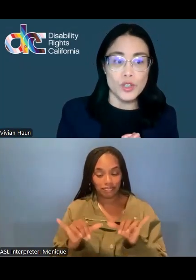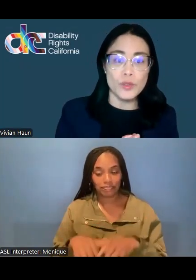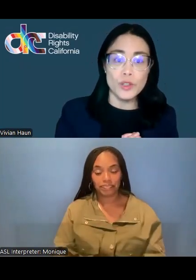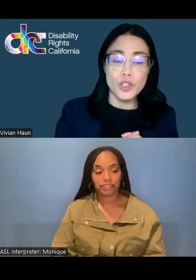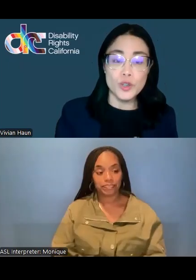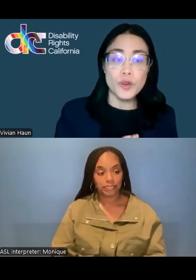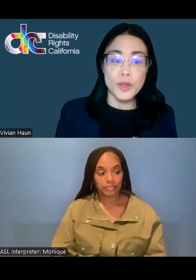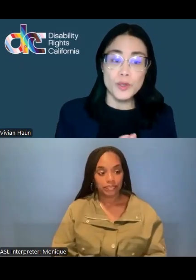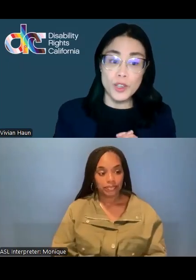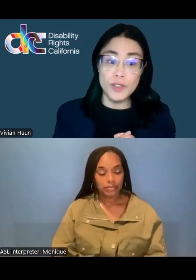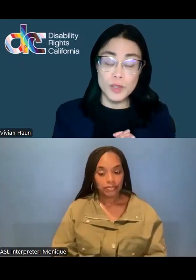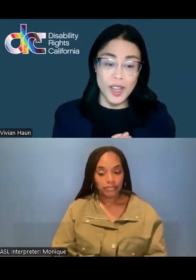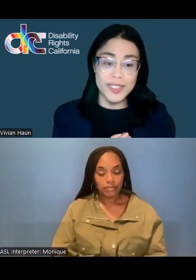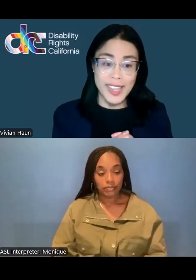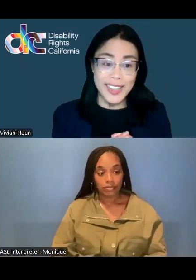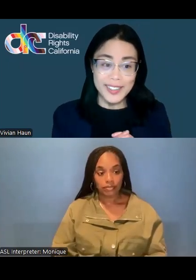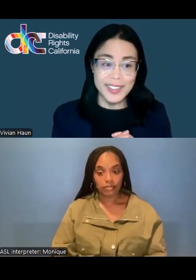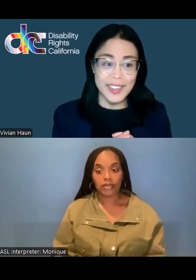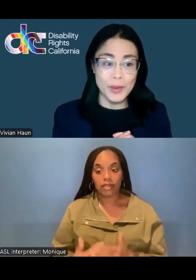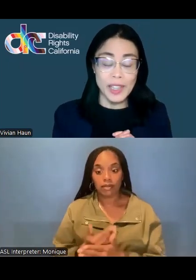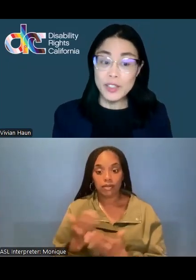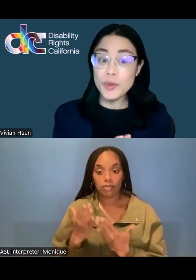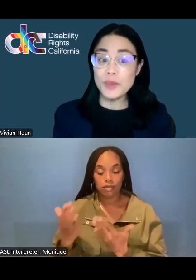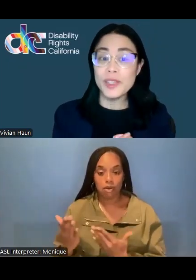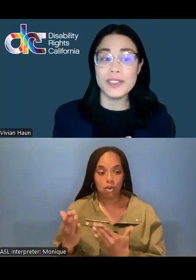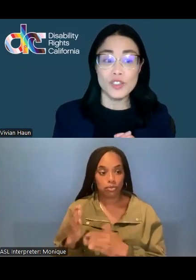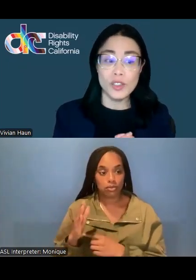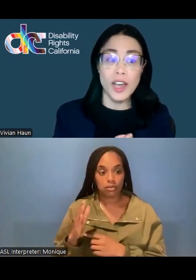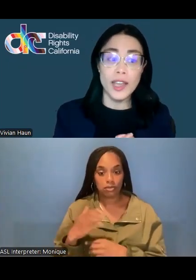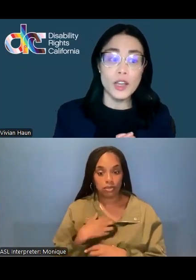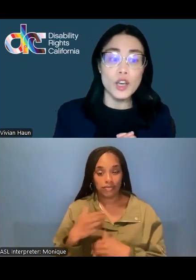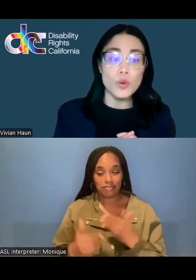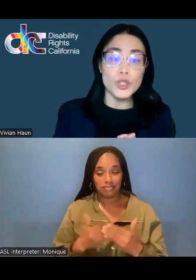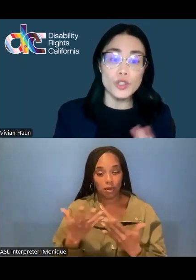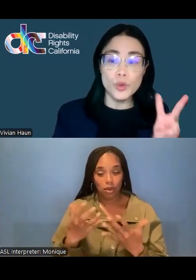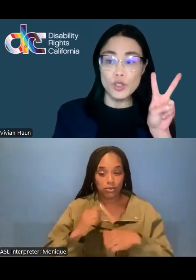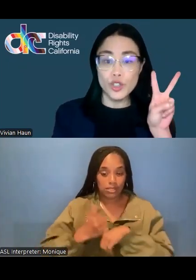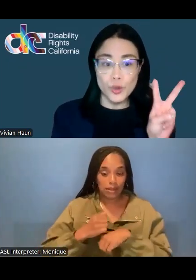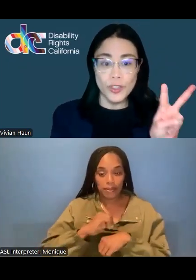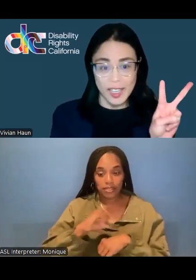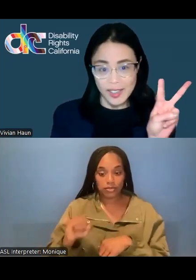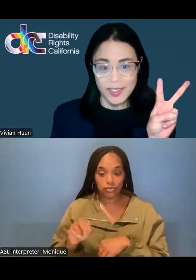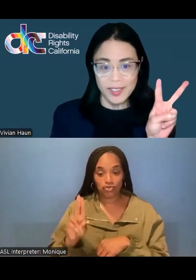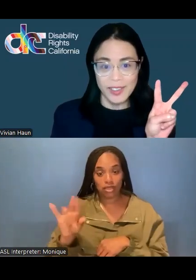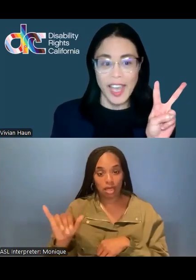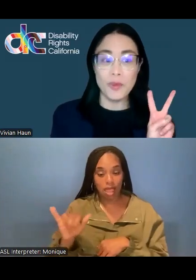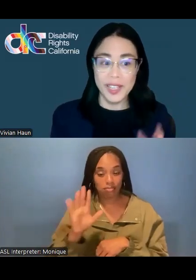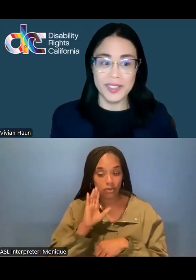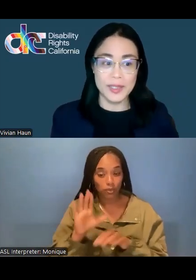So the new proposed grievance process that they would like to put in place in July would do two things at once.